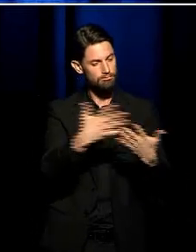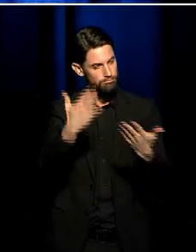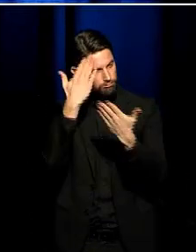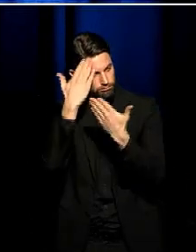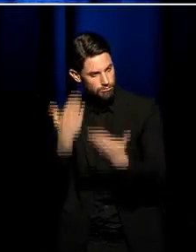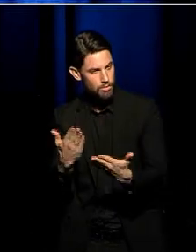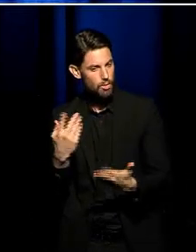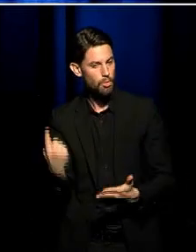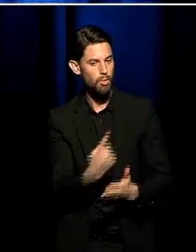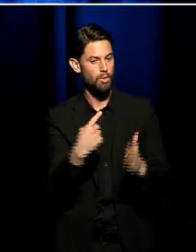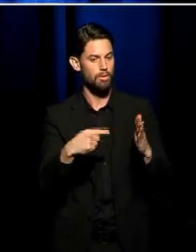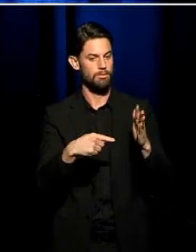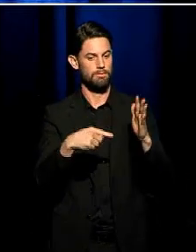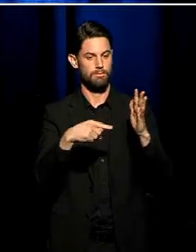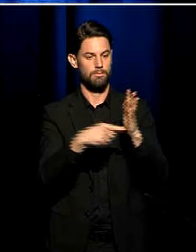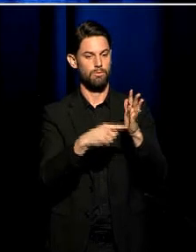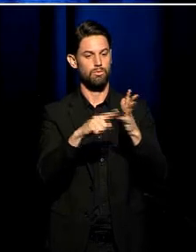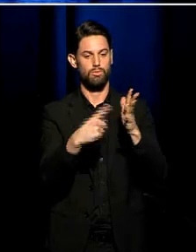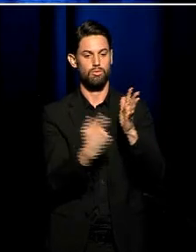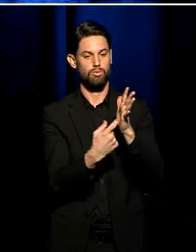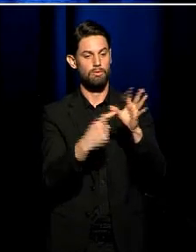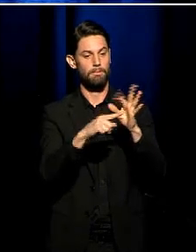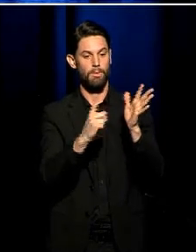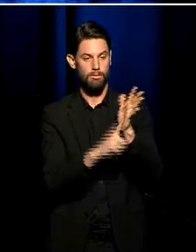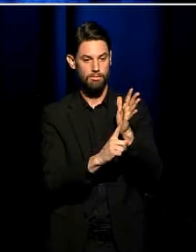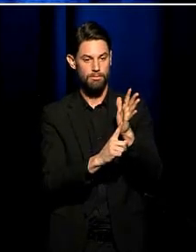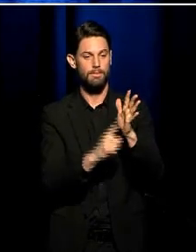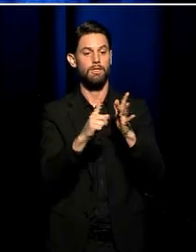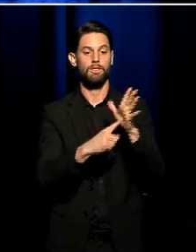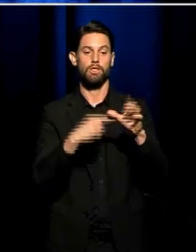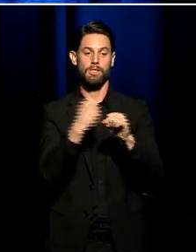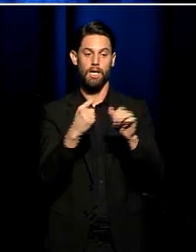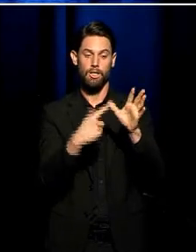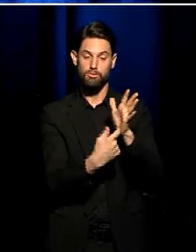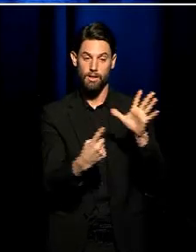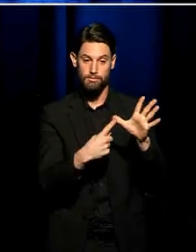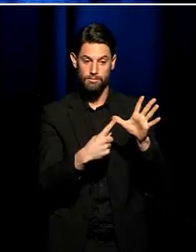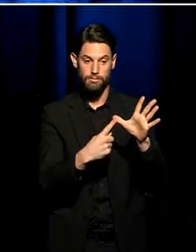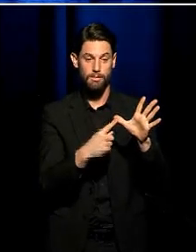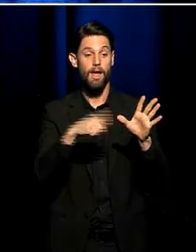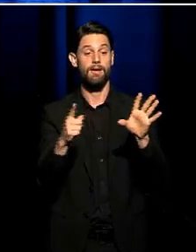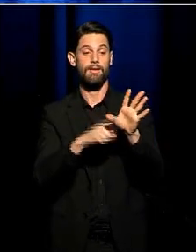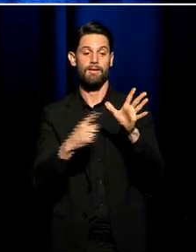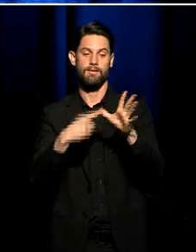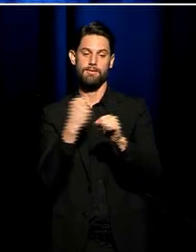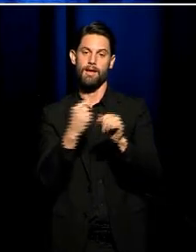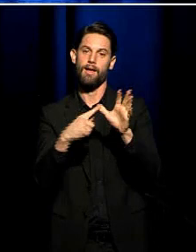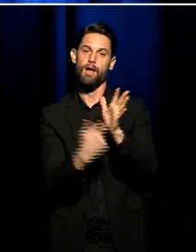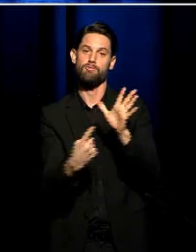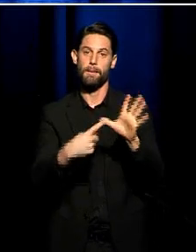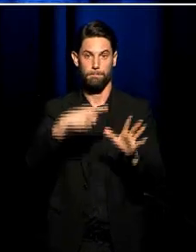Turrbal, Jagera and Yuggera peoples, the traditional owners and custodians of the